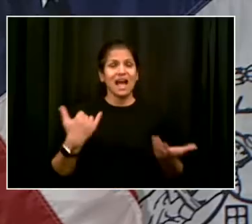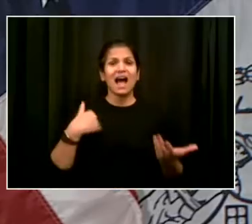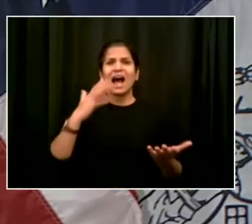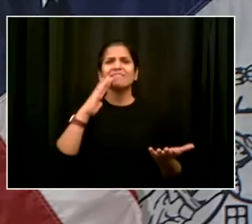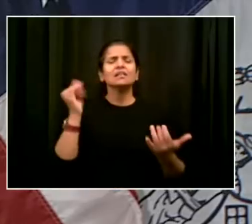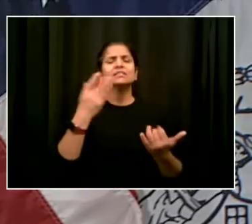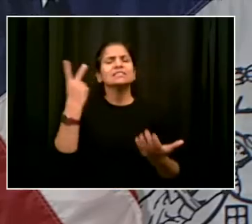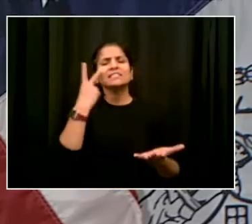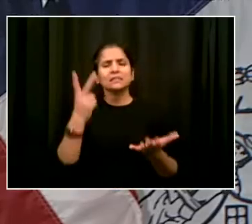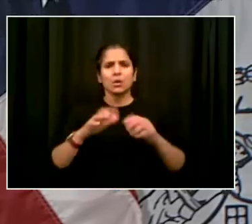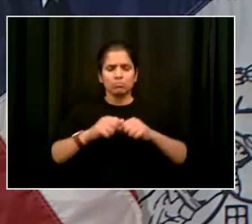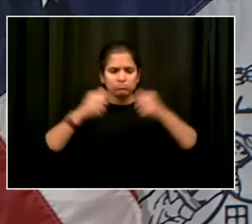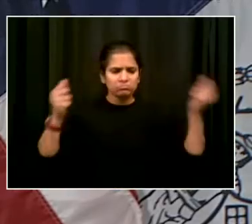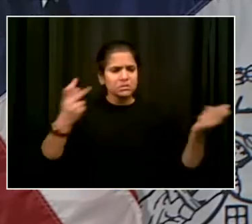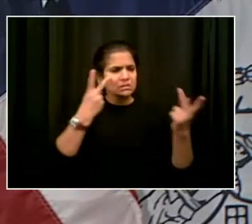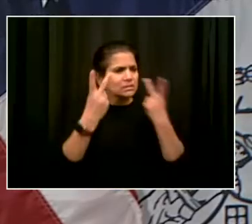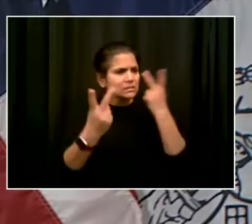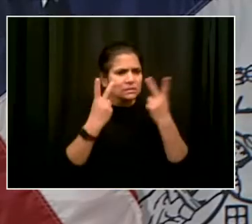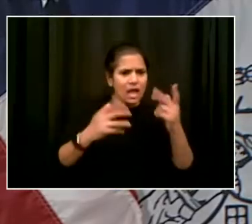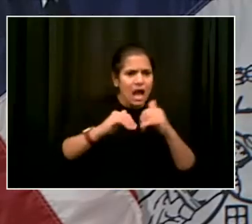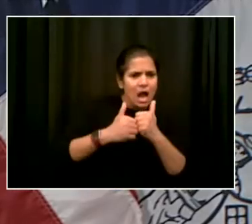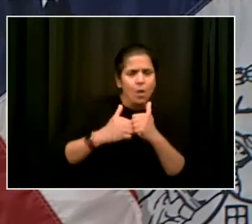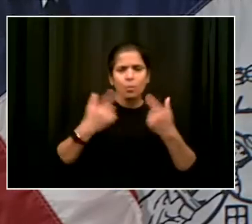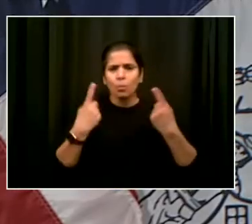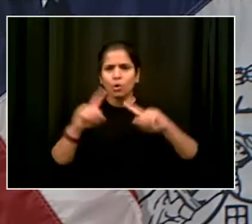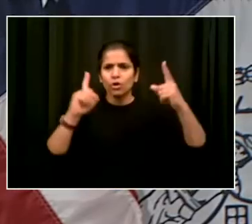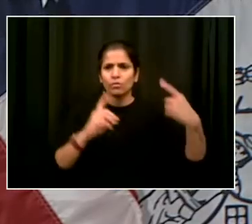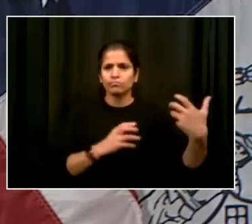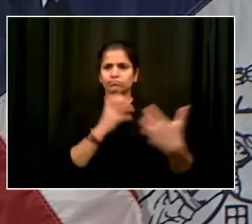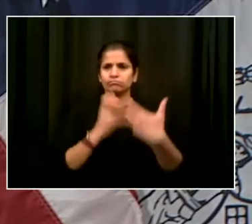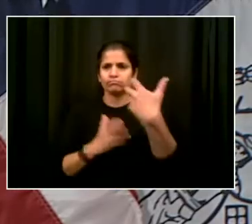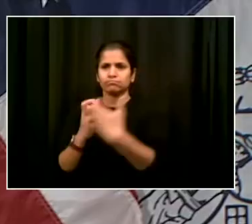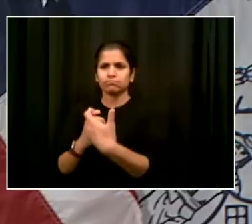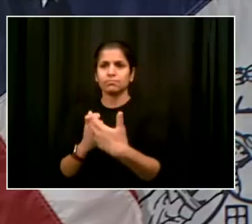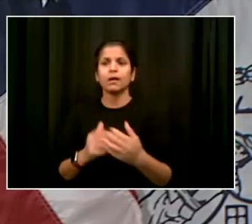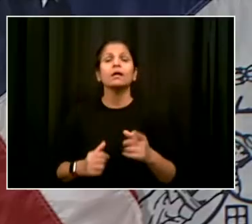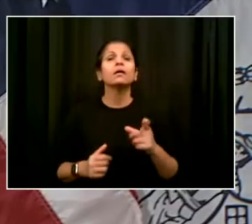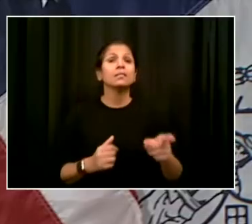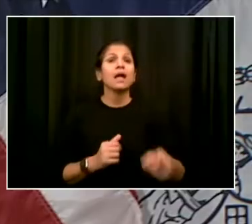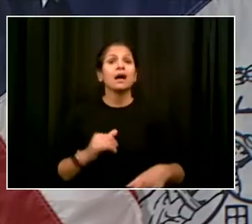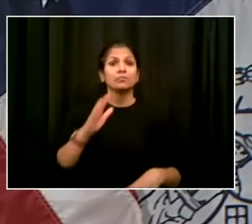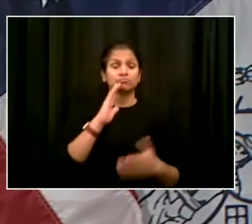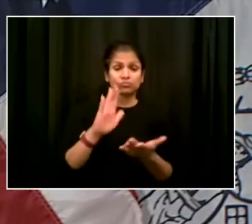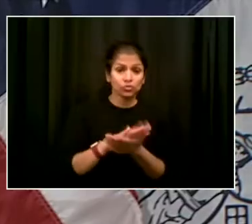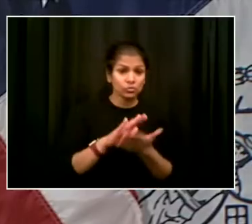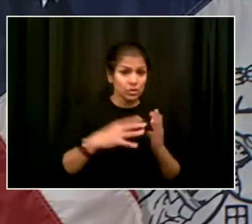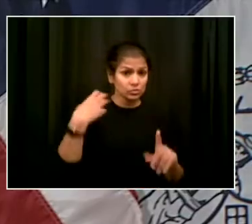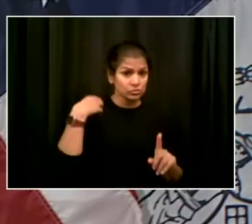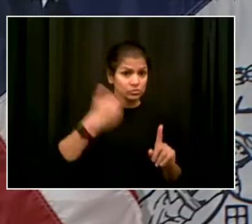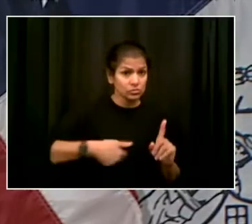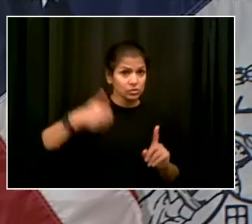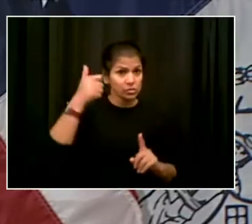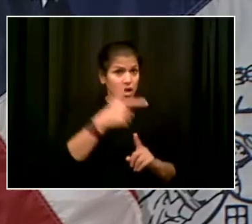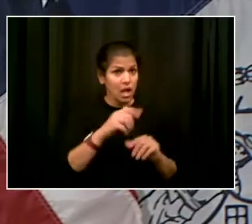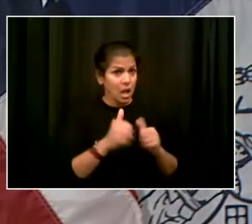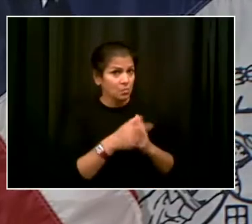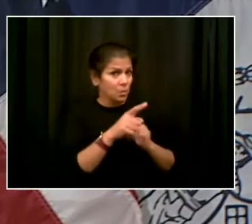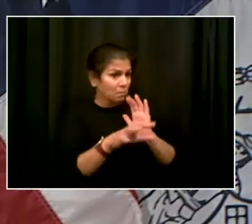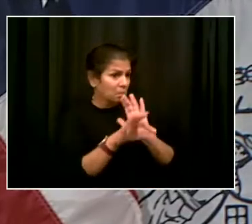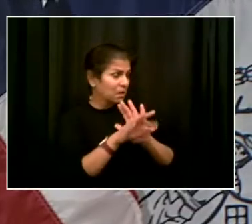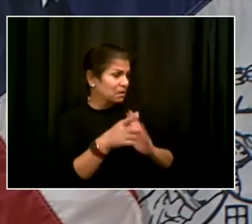ABLE WE ARE